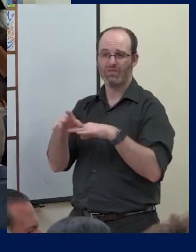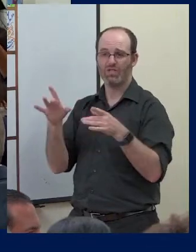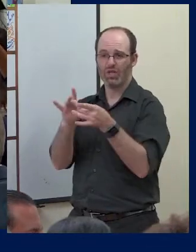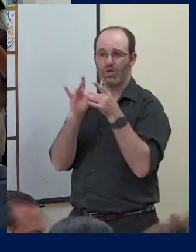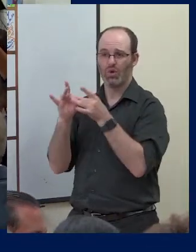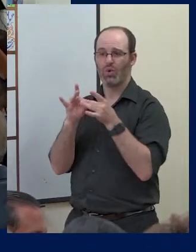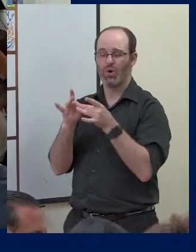Johnson.